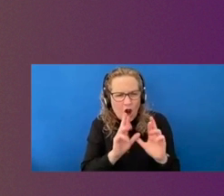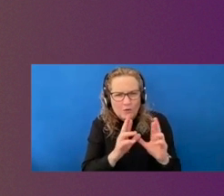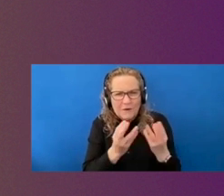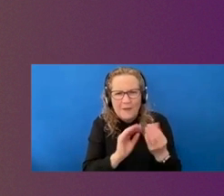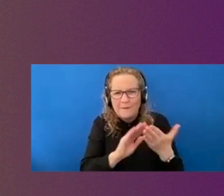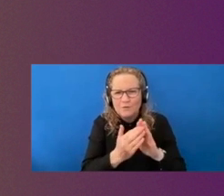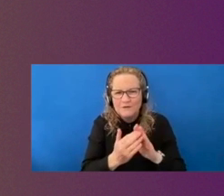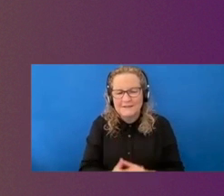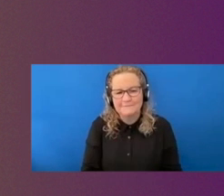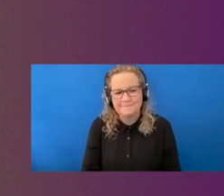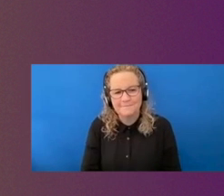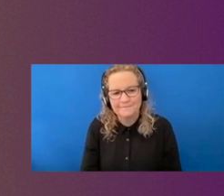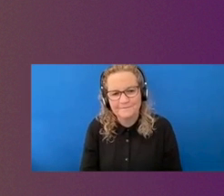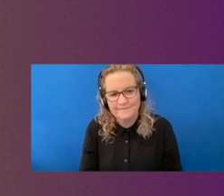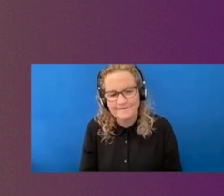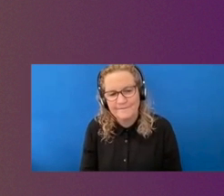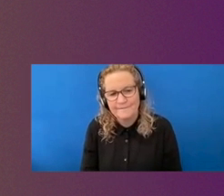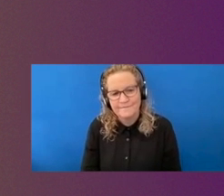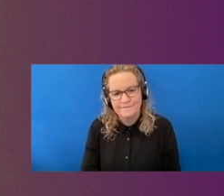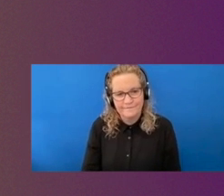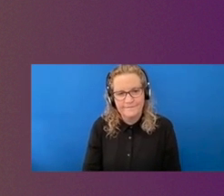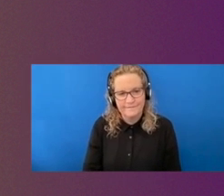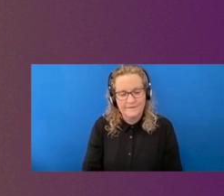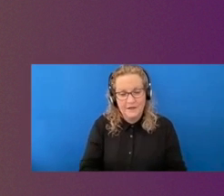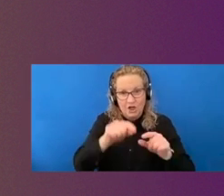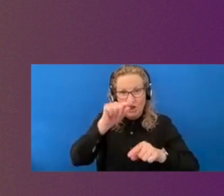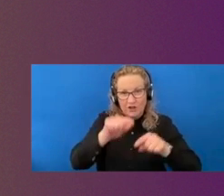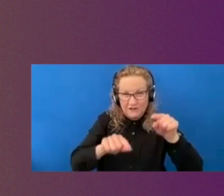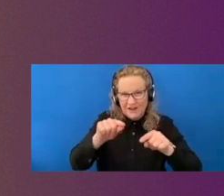I didn't actually found uh diversity and disability alliance but I do have the privilege